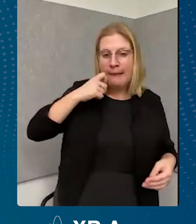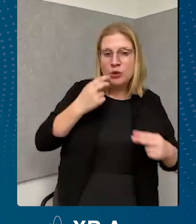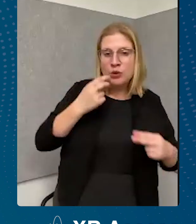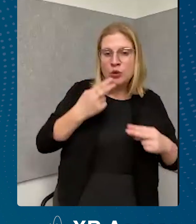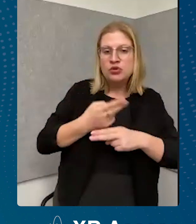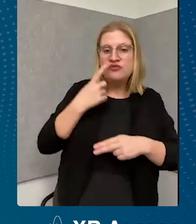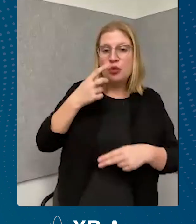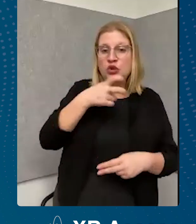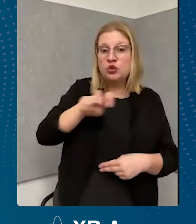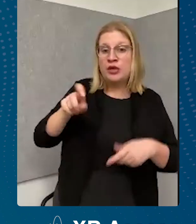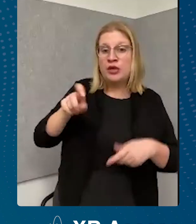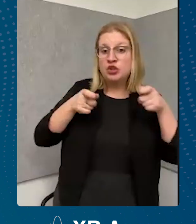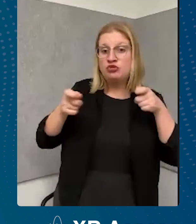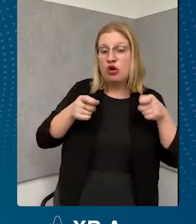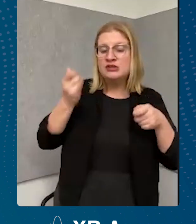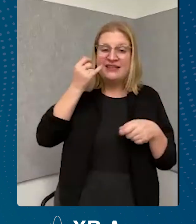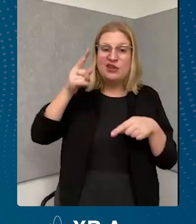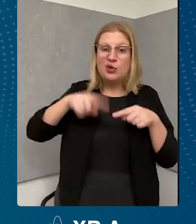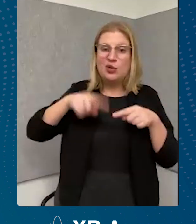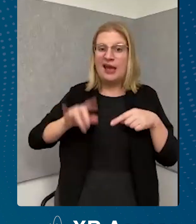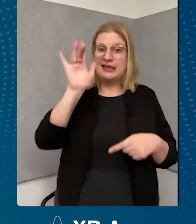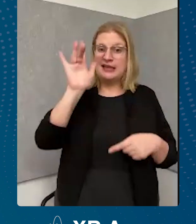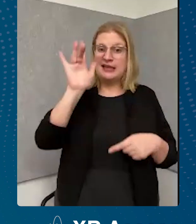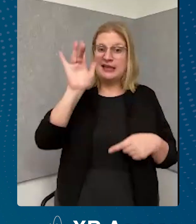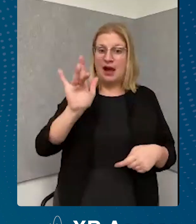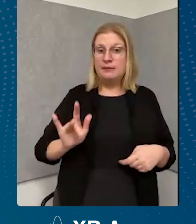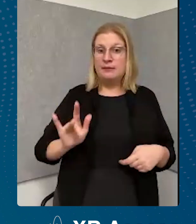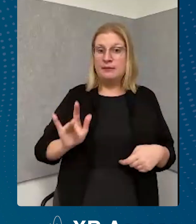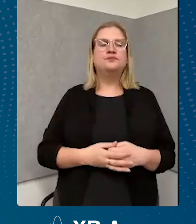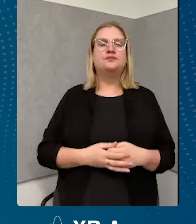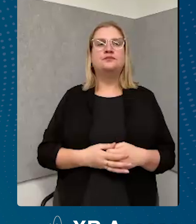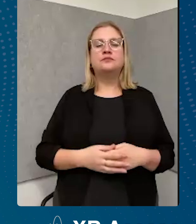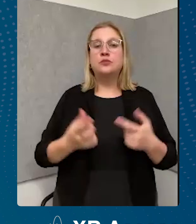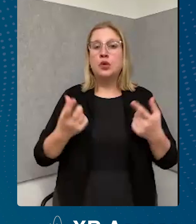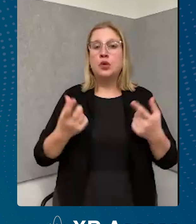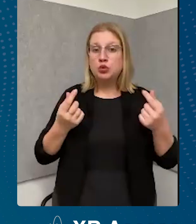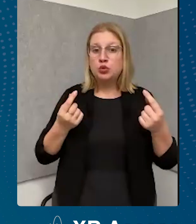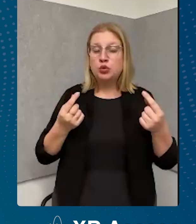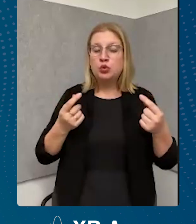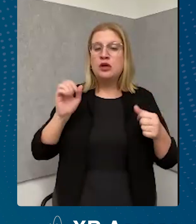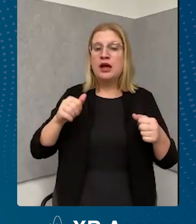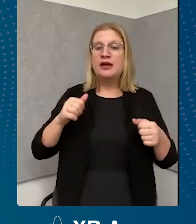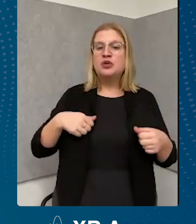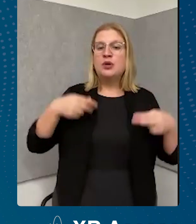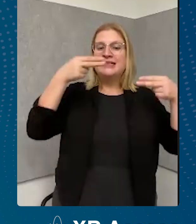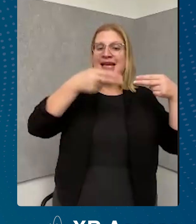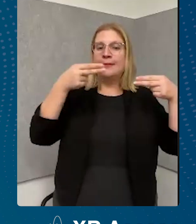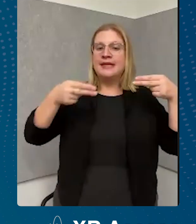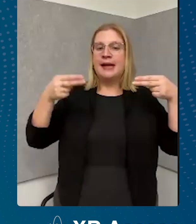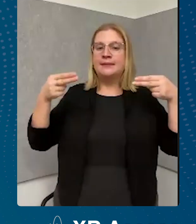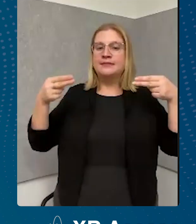to tapping on the screen. And that is to basically be able to tab through elements, and highlight different elements on the menu.